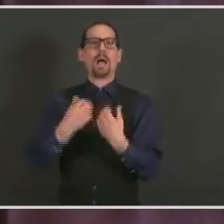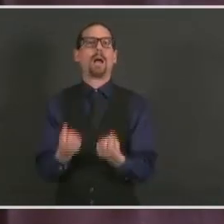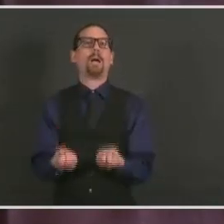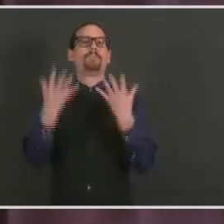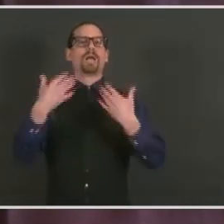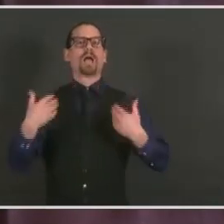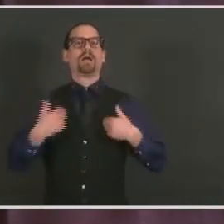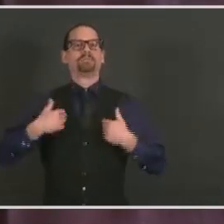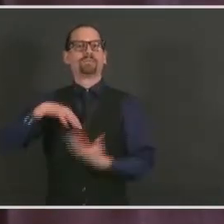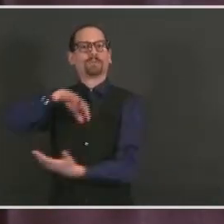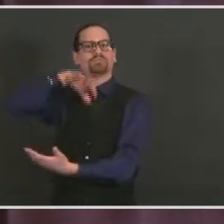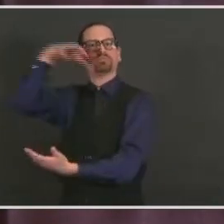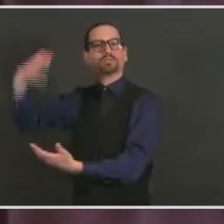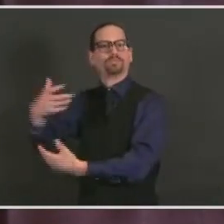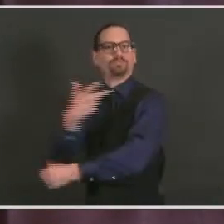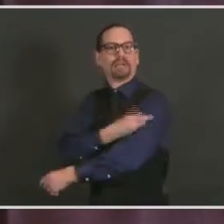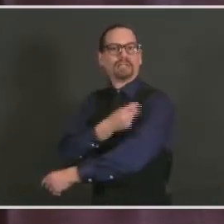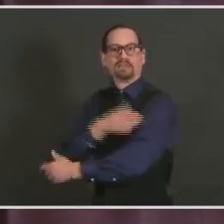IS STILL MORE DEMAND THAN